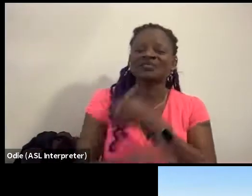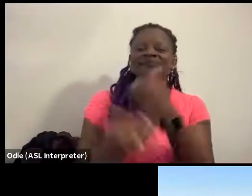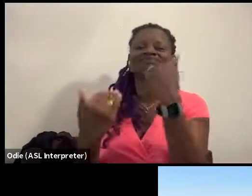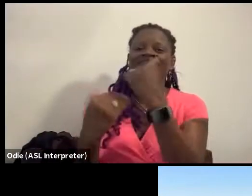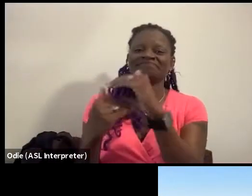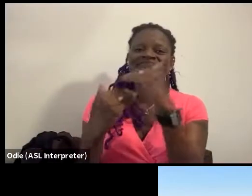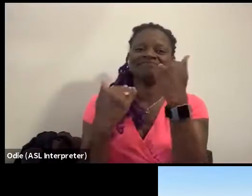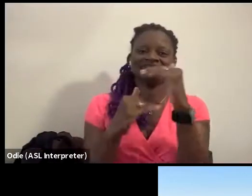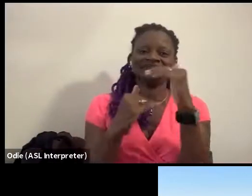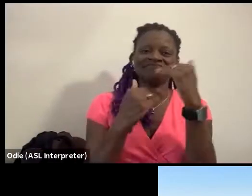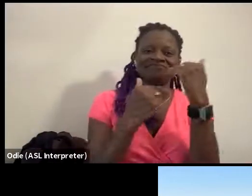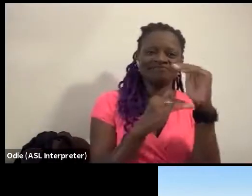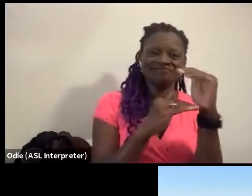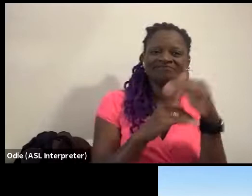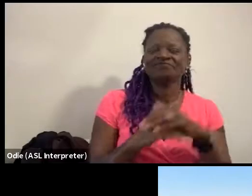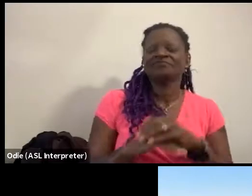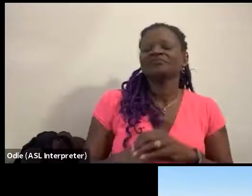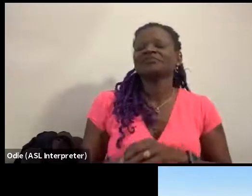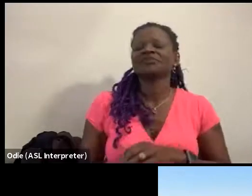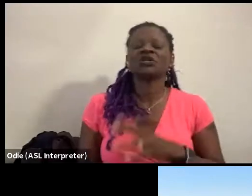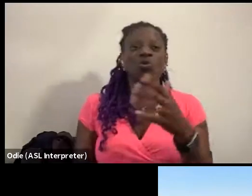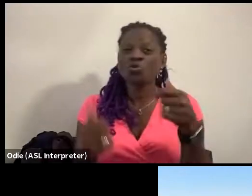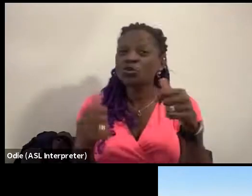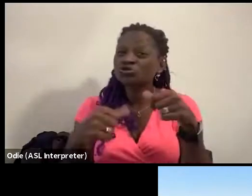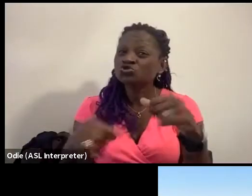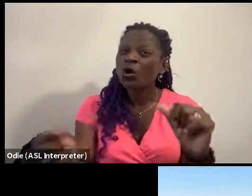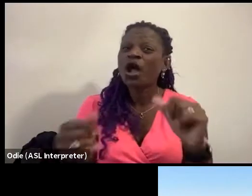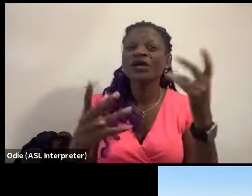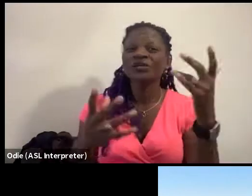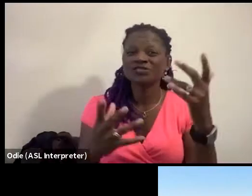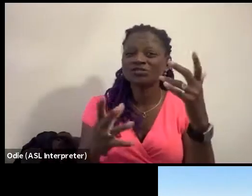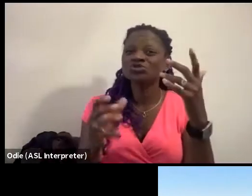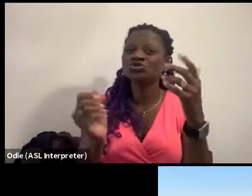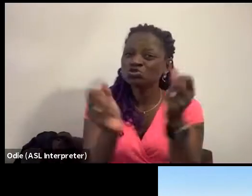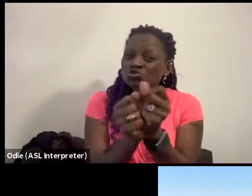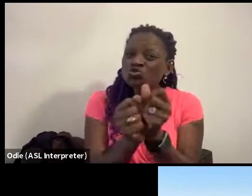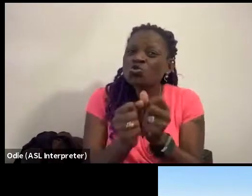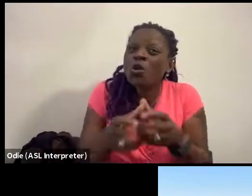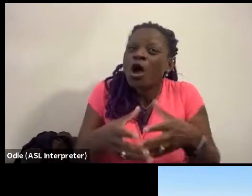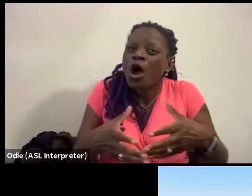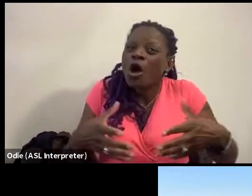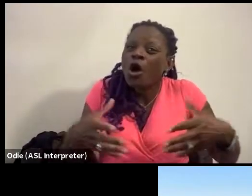to gradually expand the pool of people who could get a vaccine. We started with our front line health care